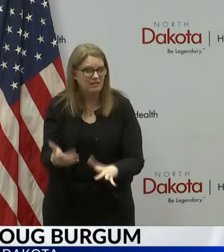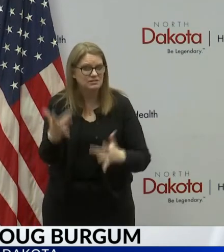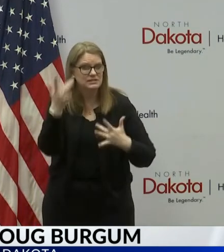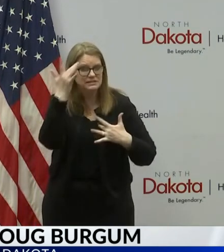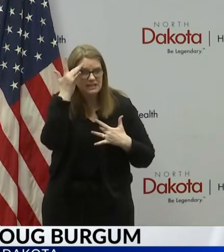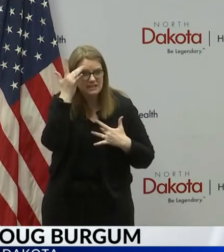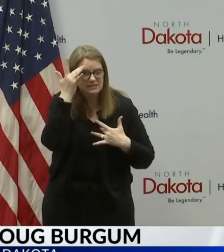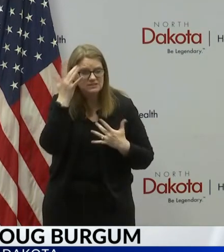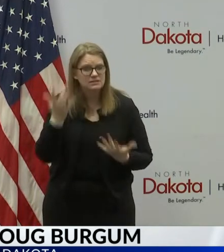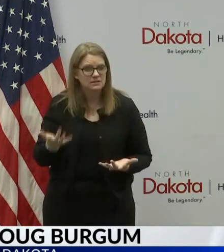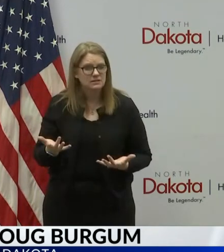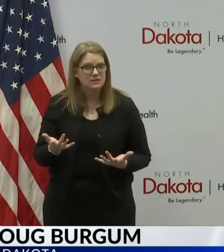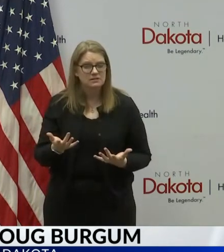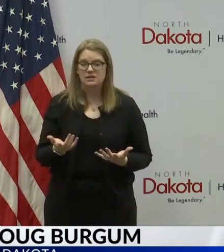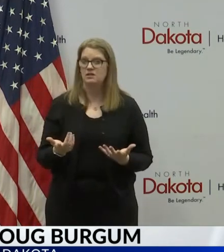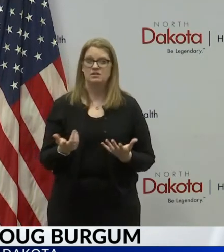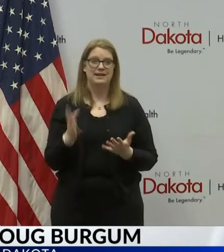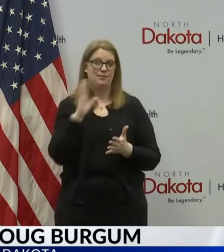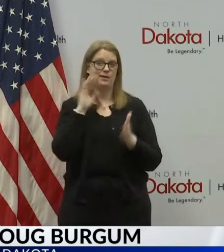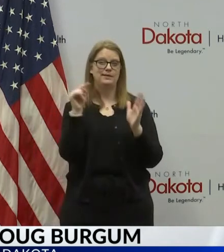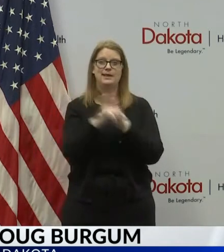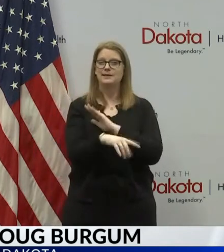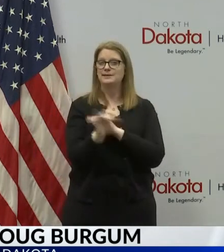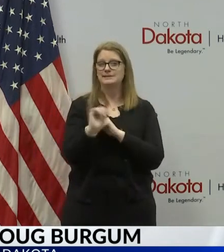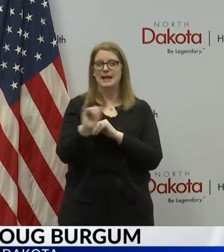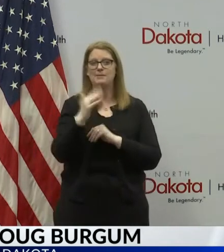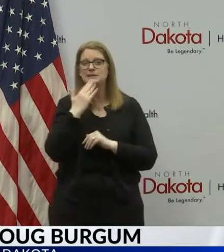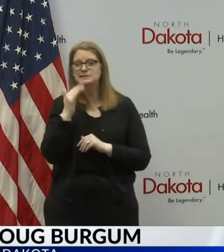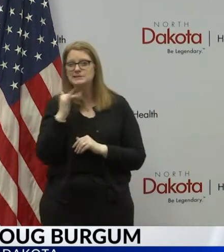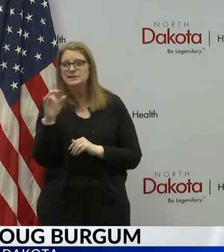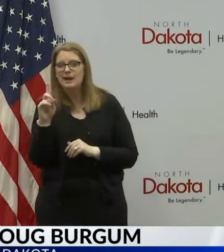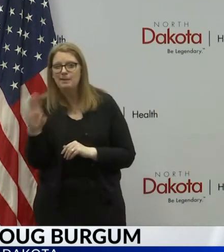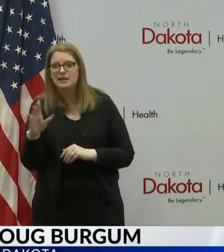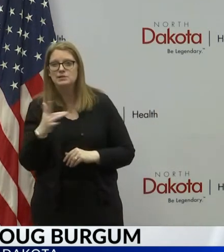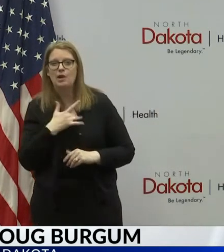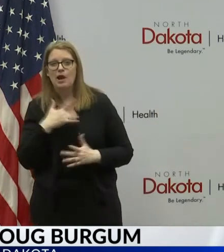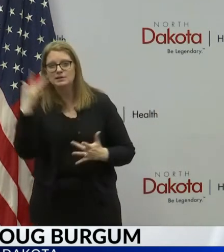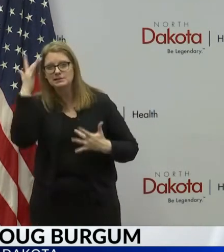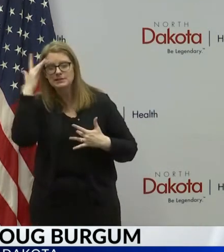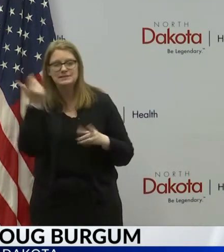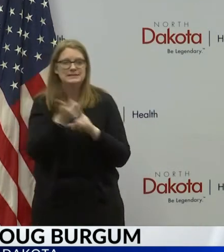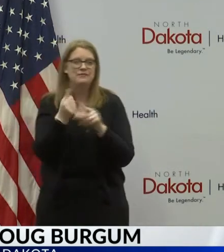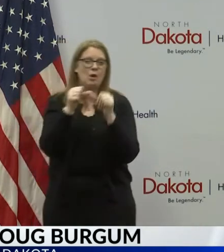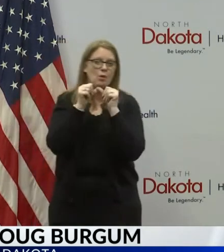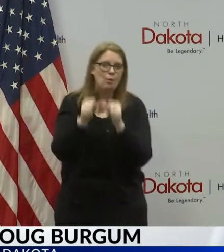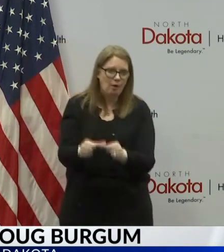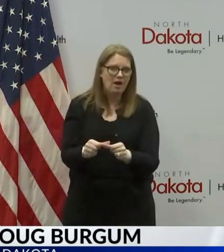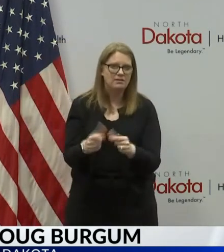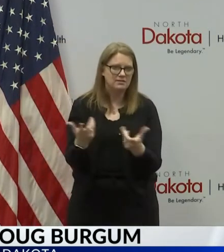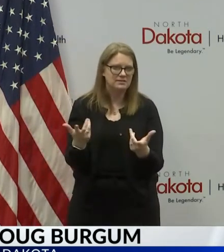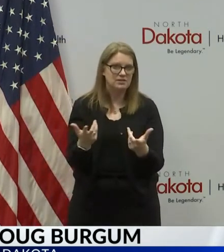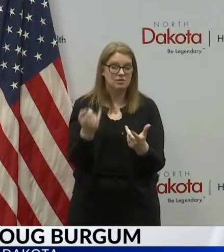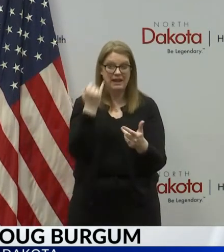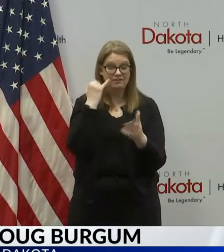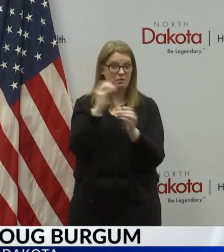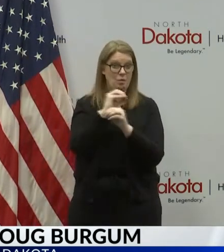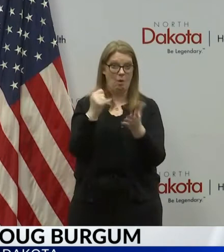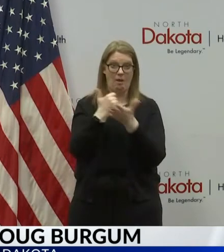CHRONIC, PROGRESSIVE AND ULTIMATELY FATAL DISEASE, IF IT'S NOT, IT WILL KILL YOU JUST LIKE DIABETES OR A HEART